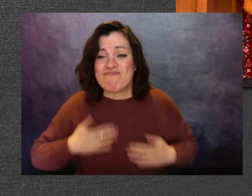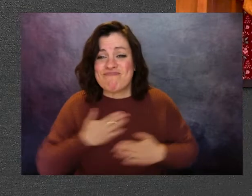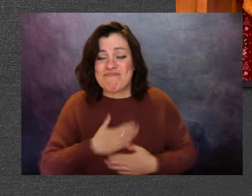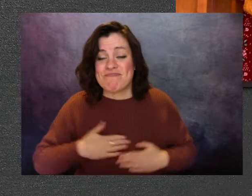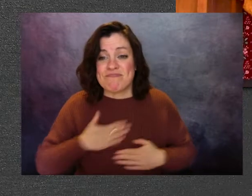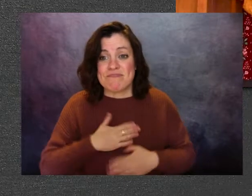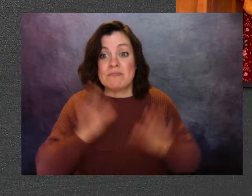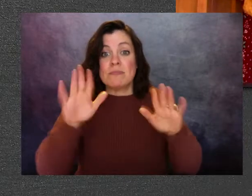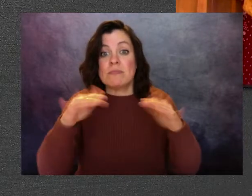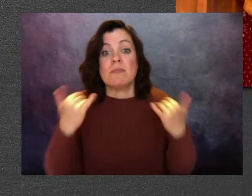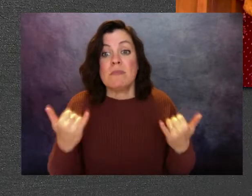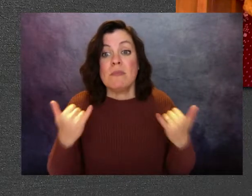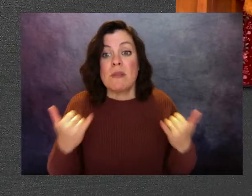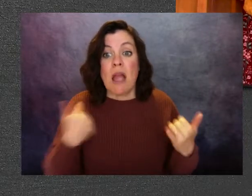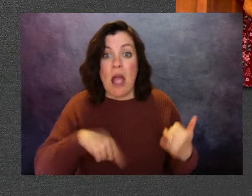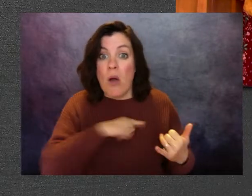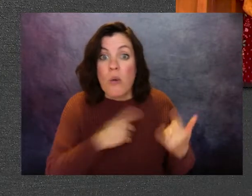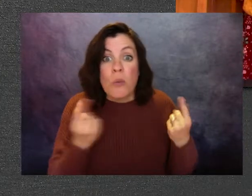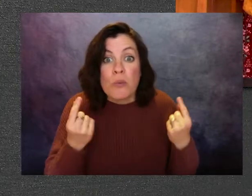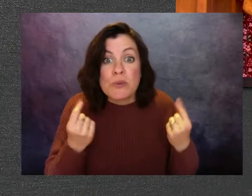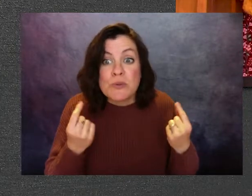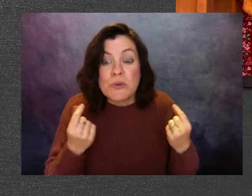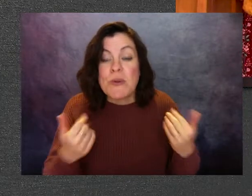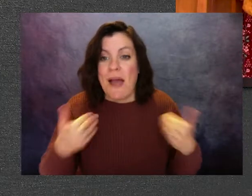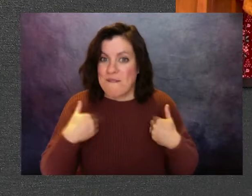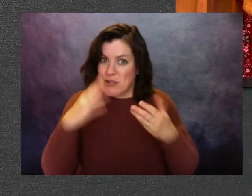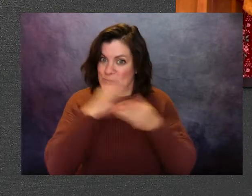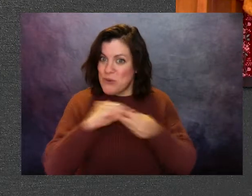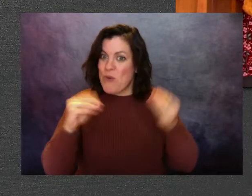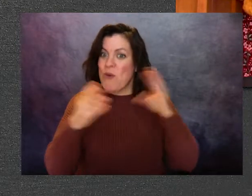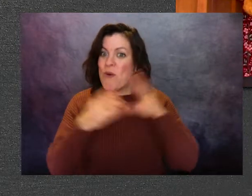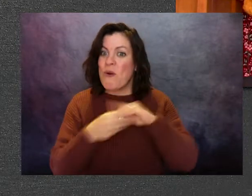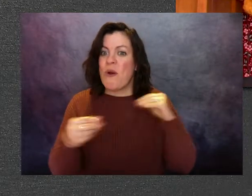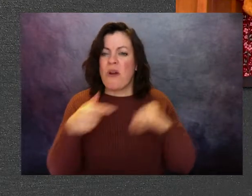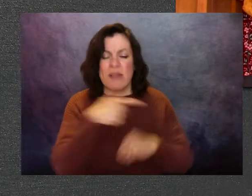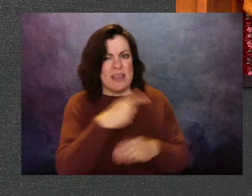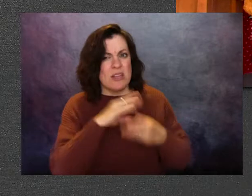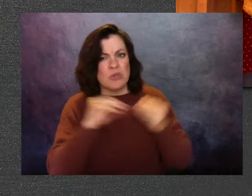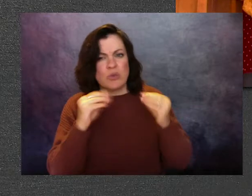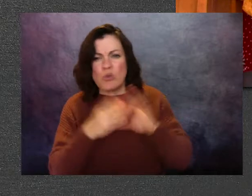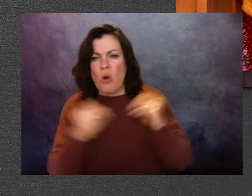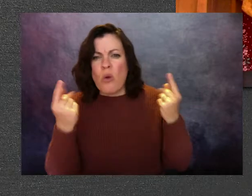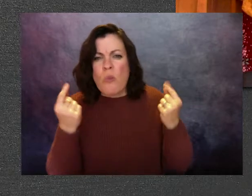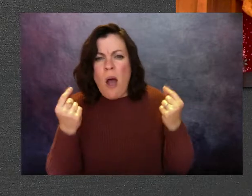I have a story next. And our story is actually going to be about one of these